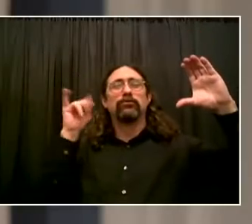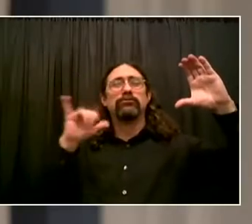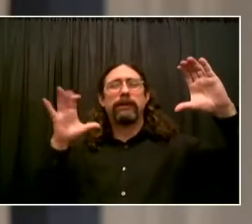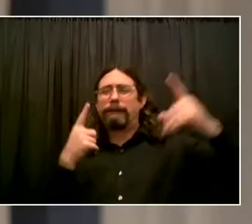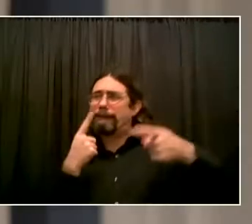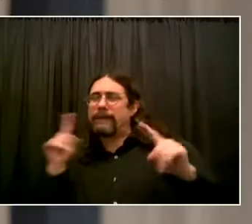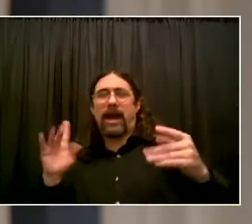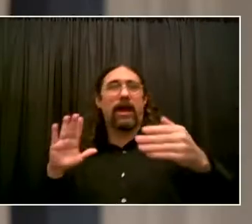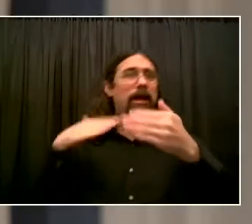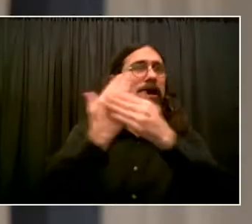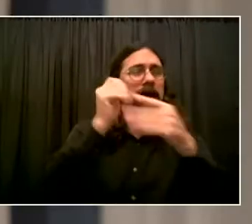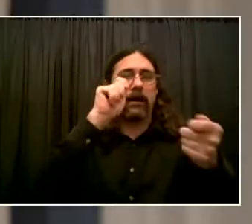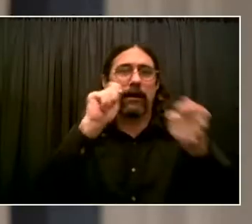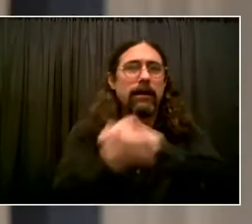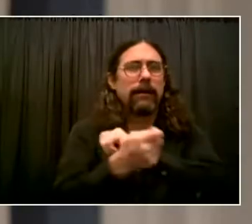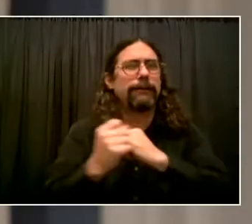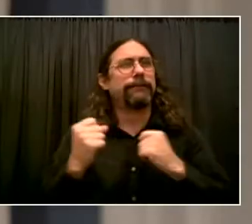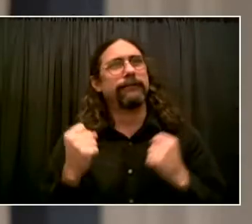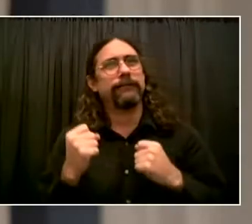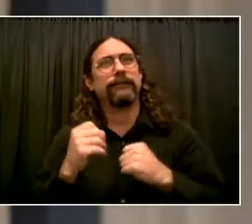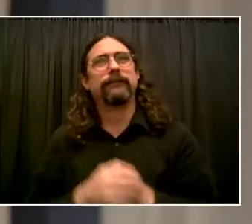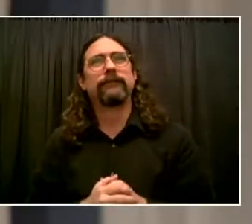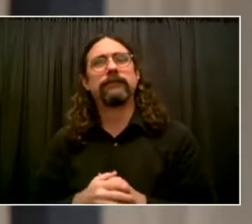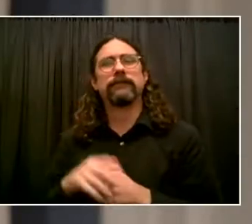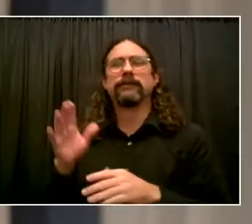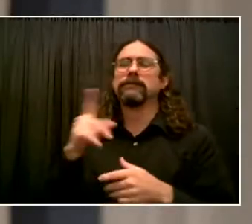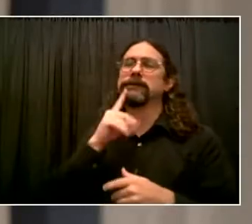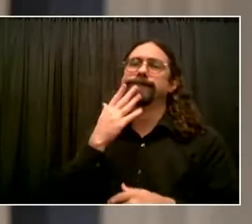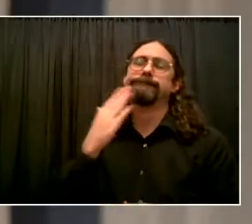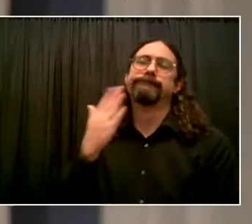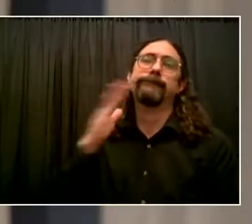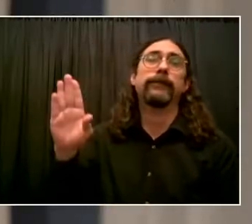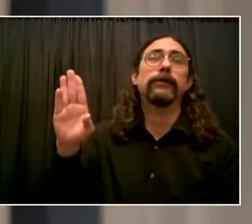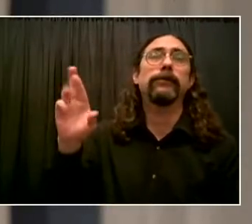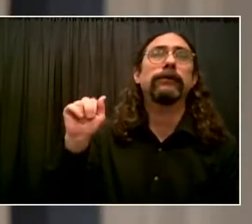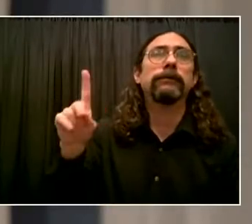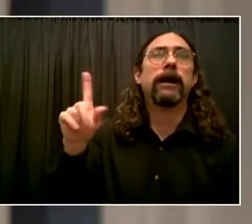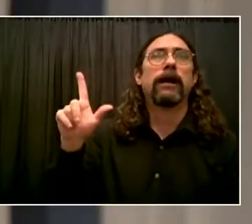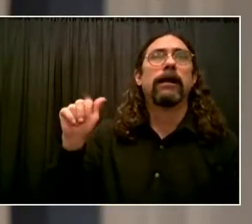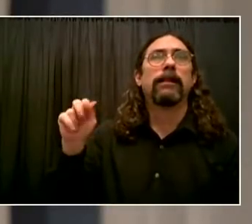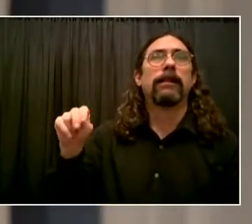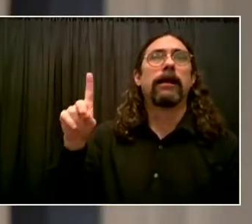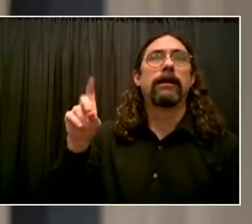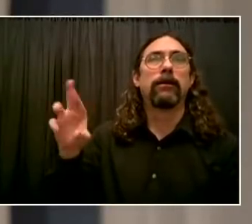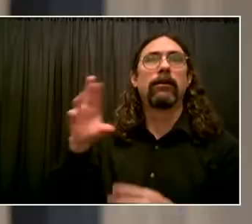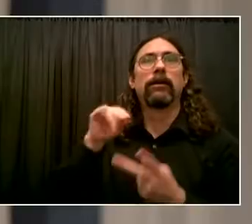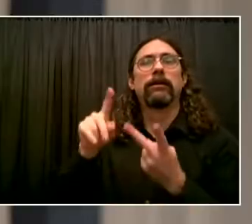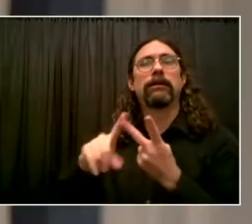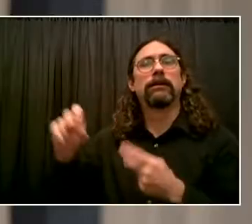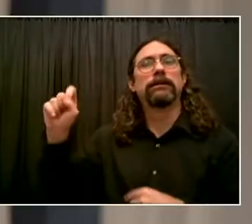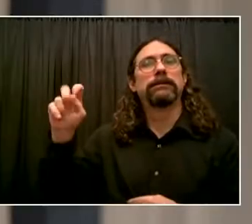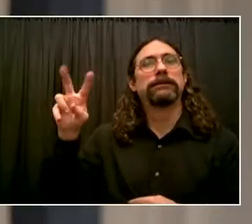DREAM INTO A REAILTY. THE GOWANUS REZONING COULD NOT HAVE BEEN